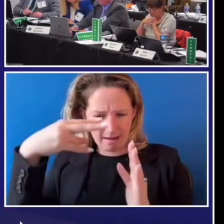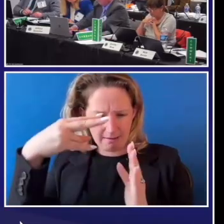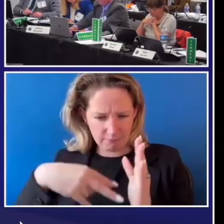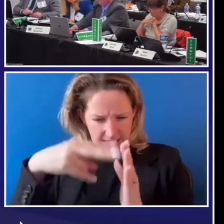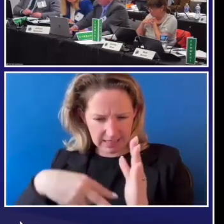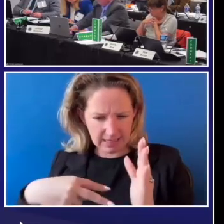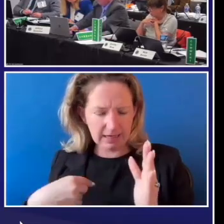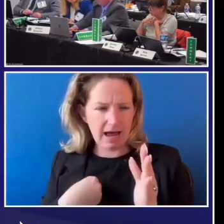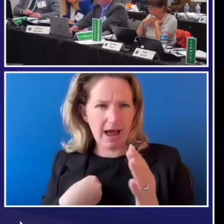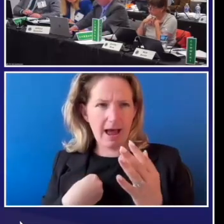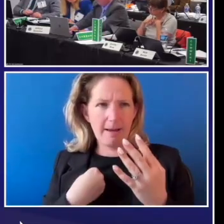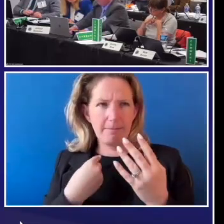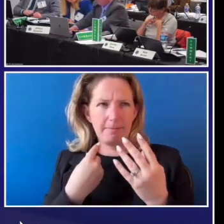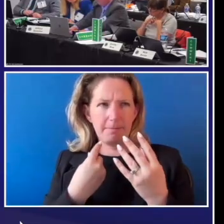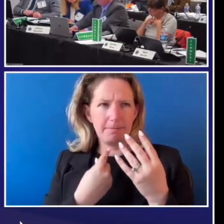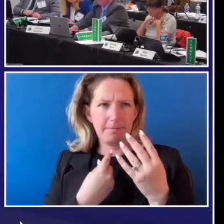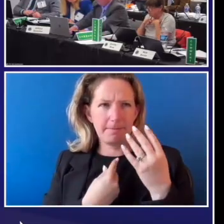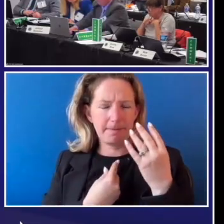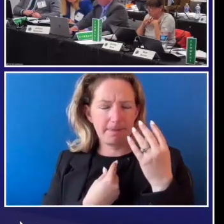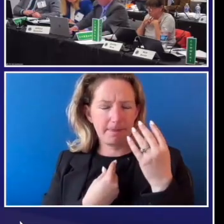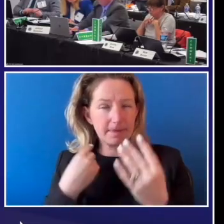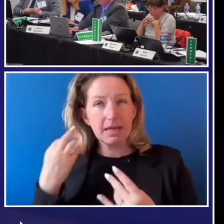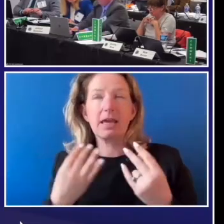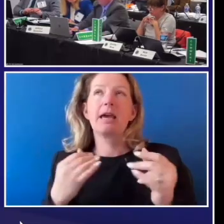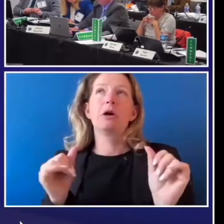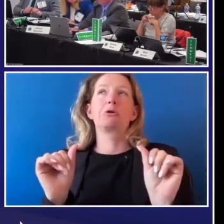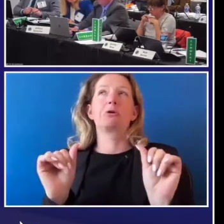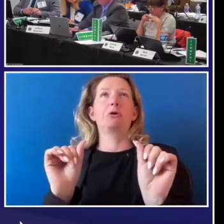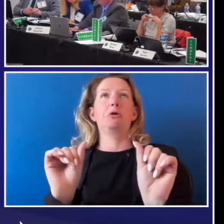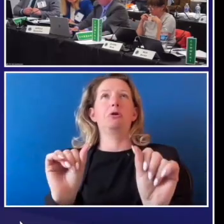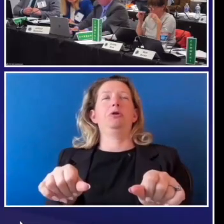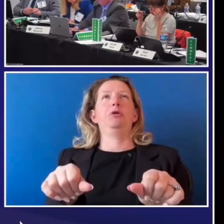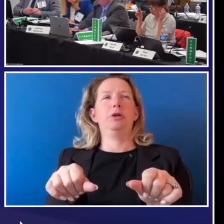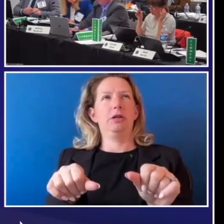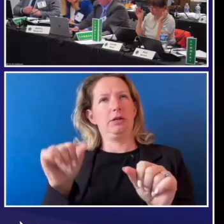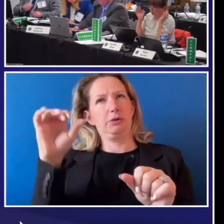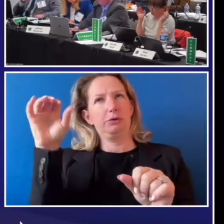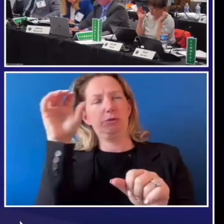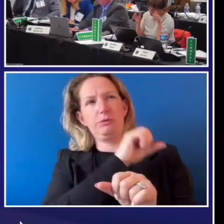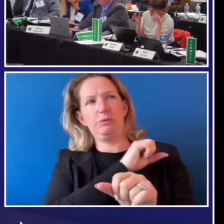that it might be, it could be construed to be read to say that if you're involved in